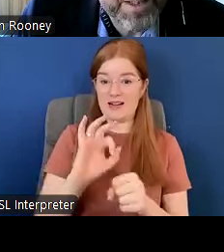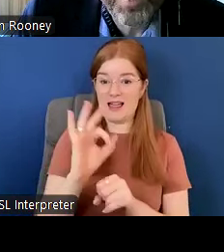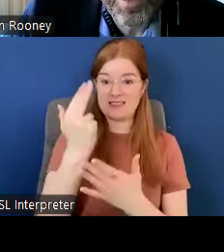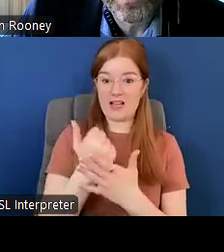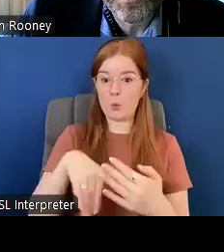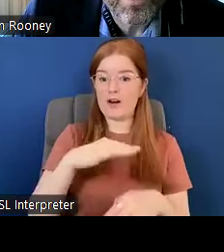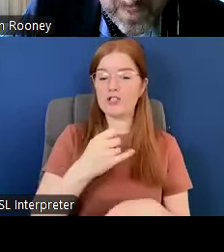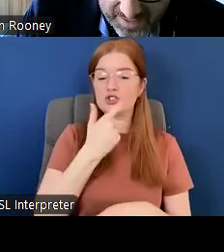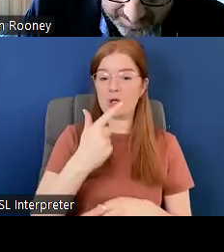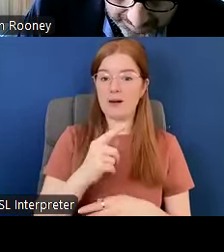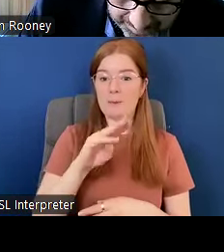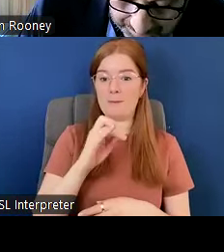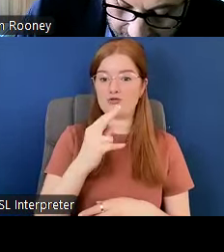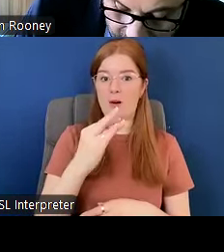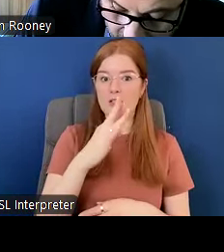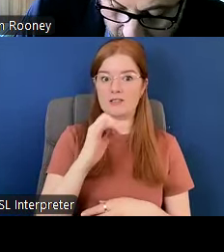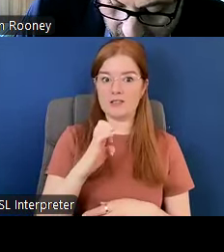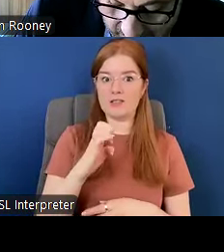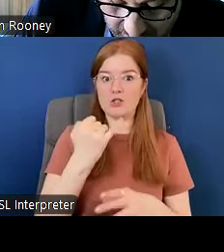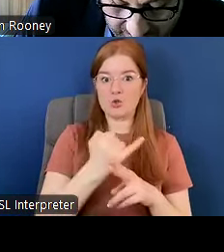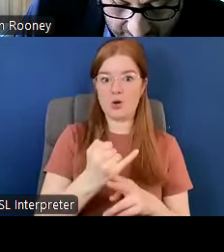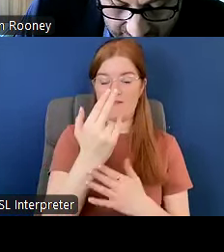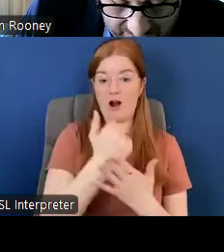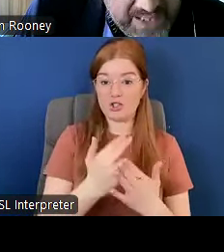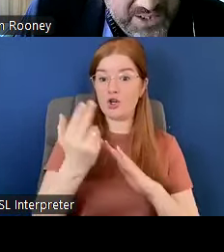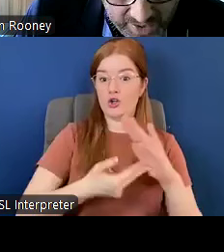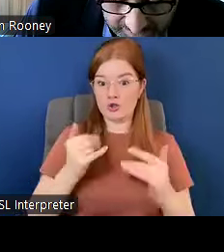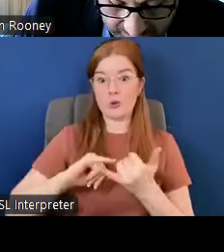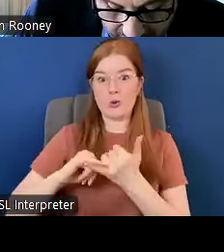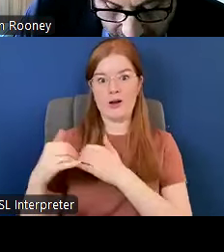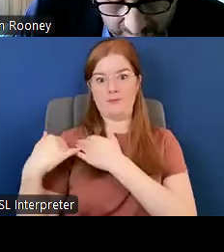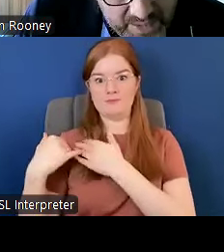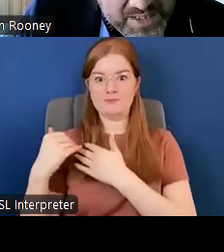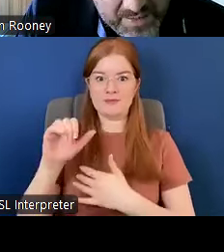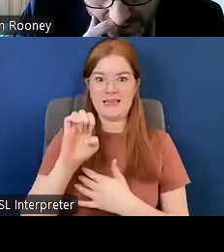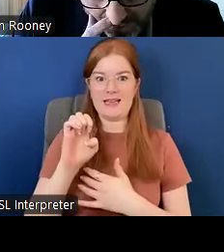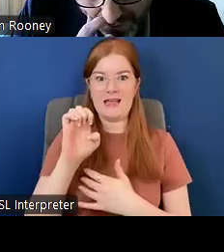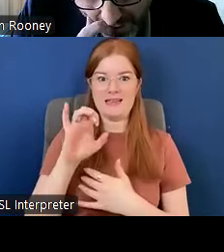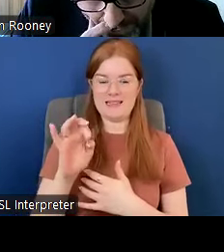Metropolitan School of Art, under the direction of the eminent AE Child, and by 1935